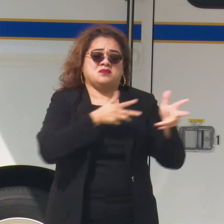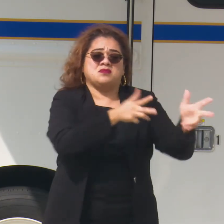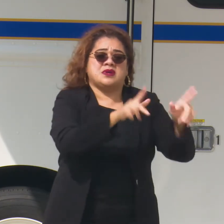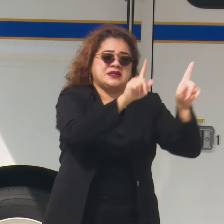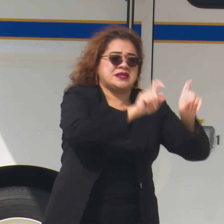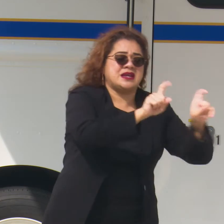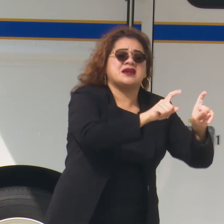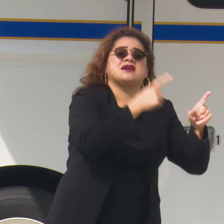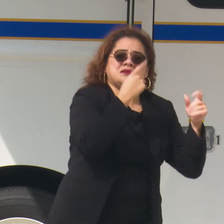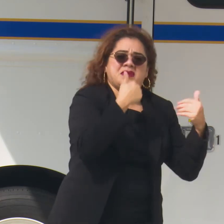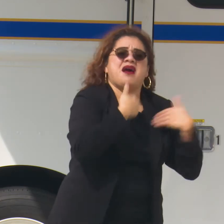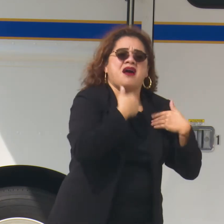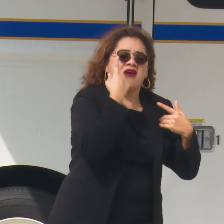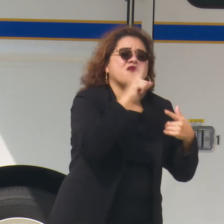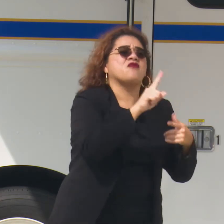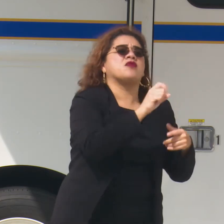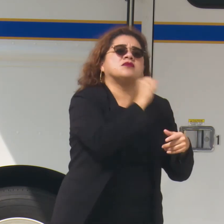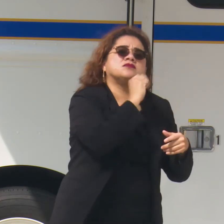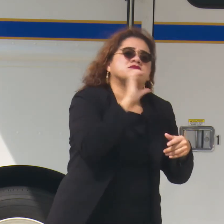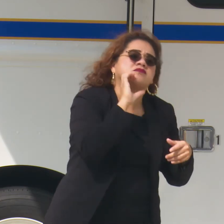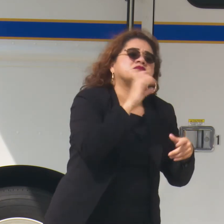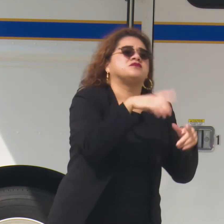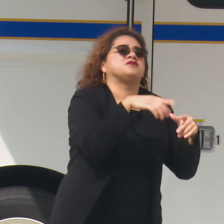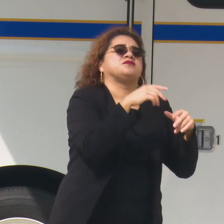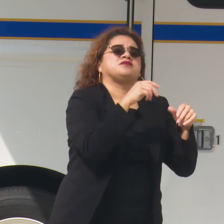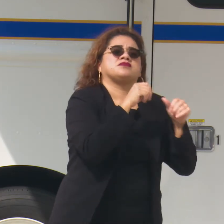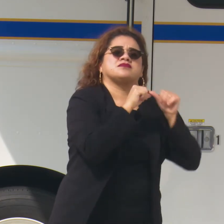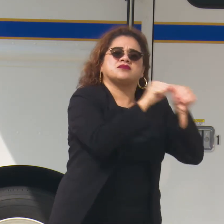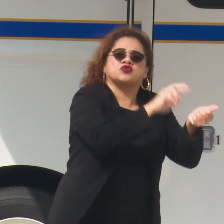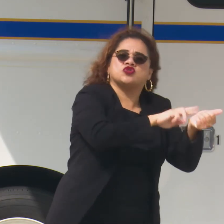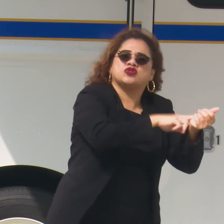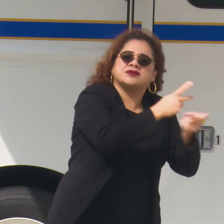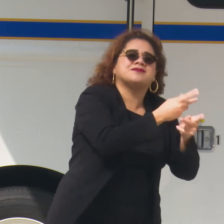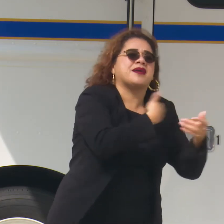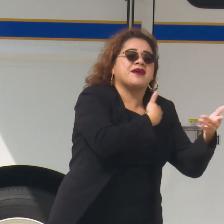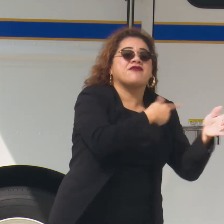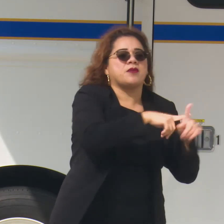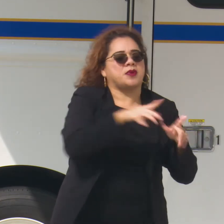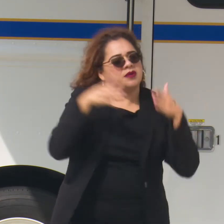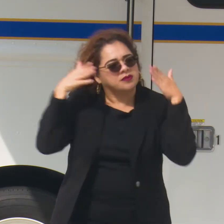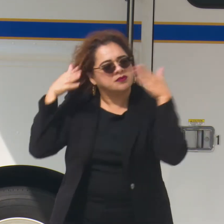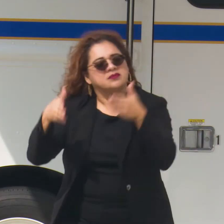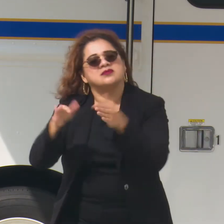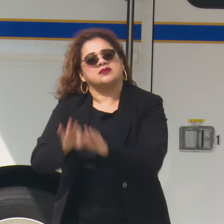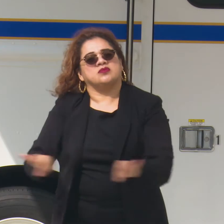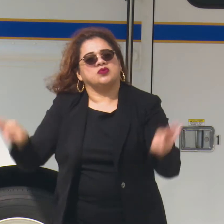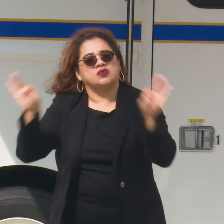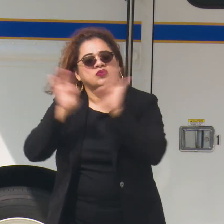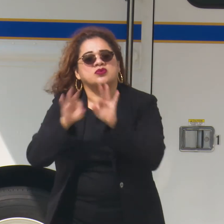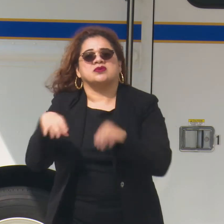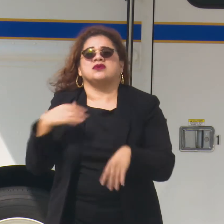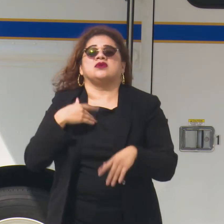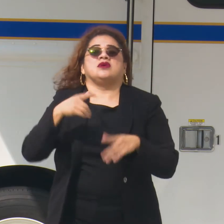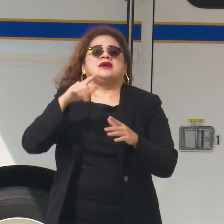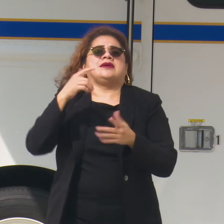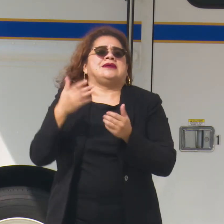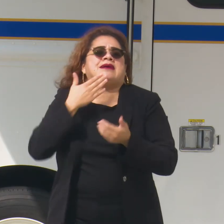governor Newsom, who has been incredibly supportive in the process for launching this program and from the statewide perspective of really